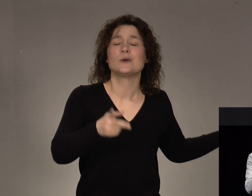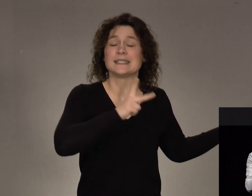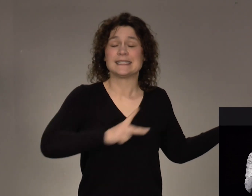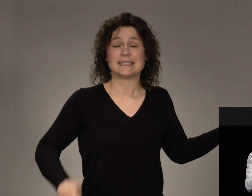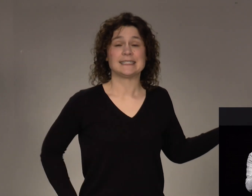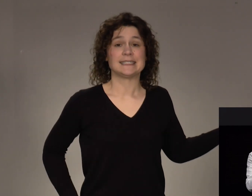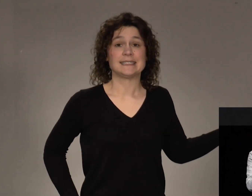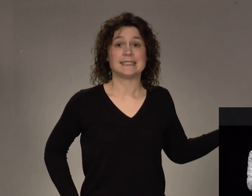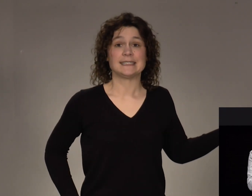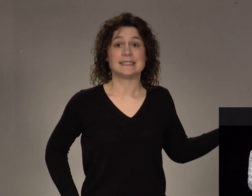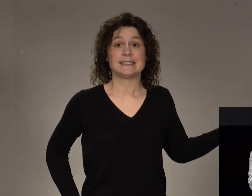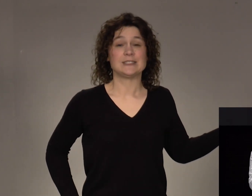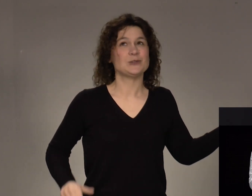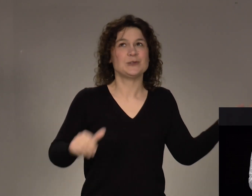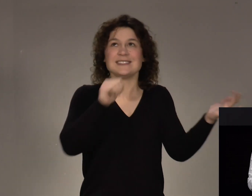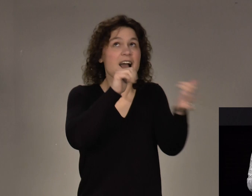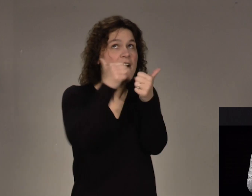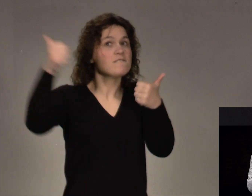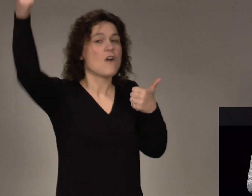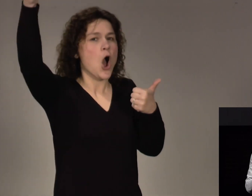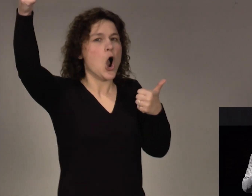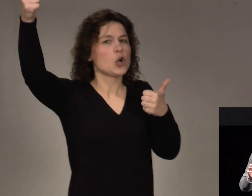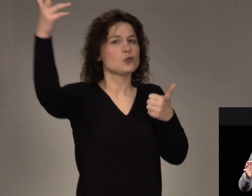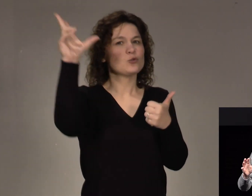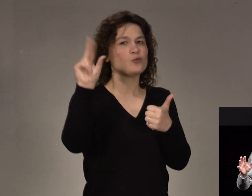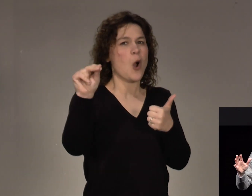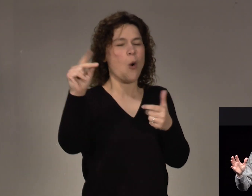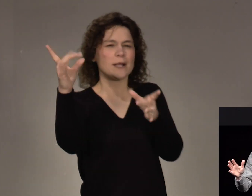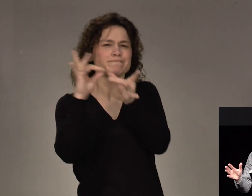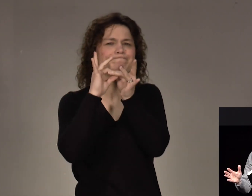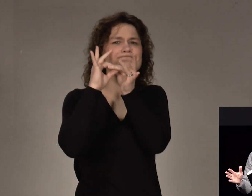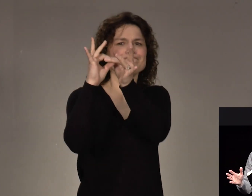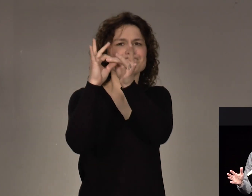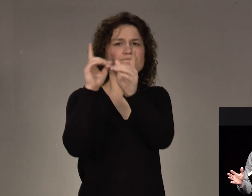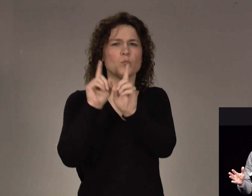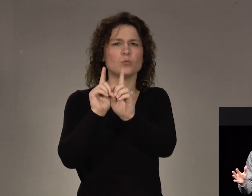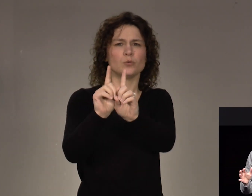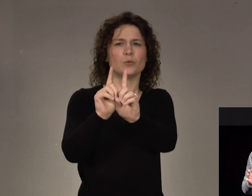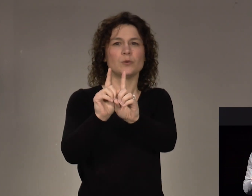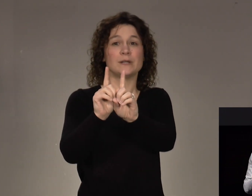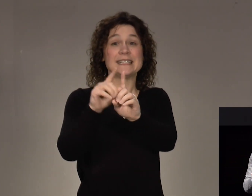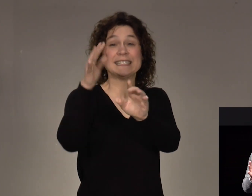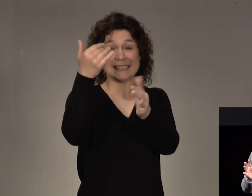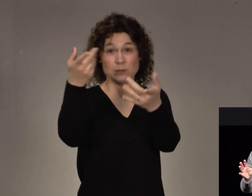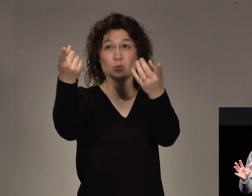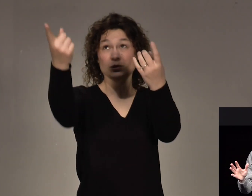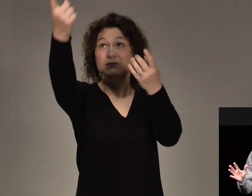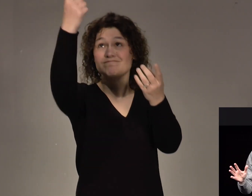not far from us, He will step from the heavenly realm into the earthly realm.